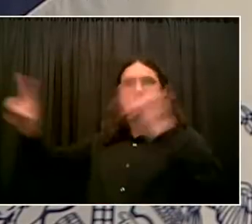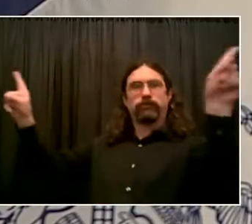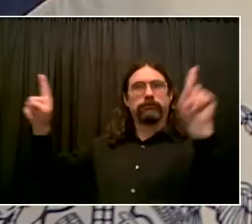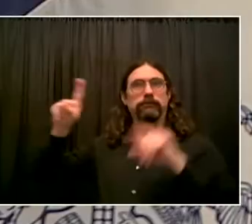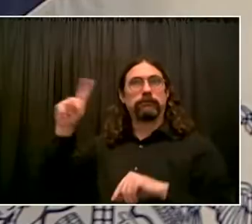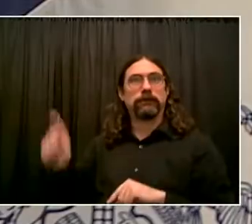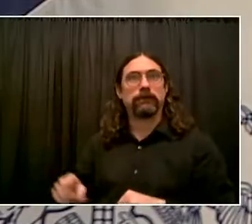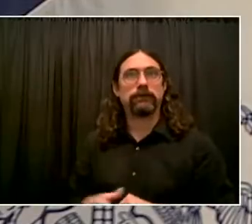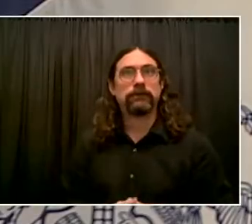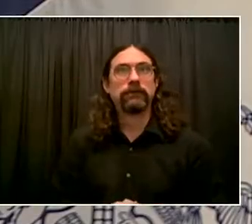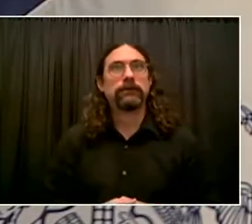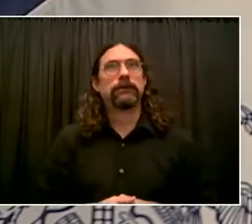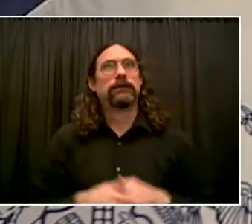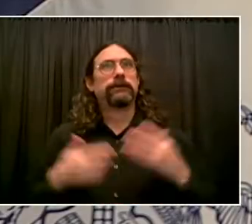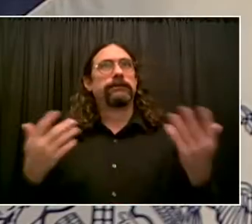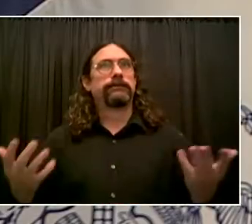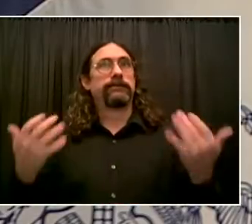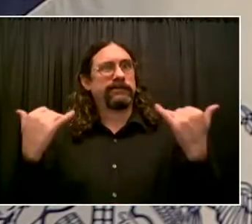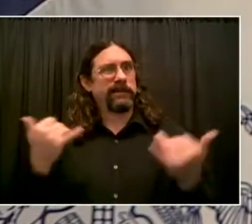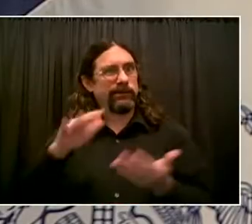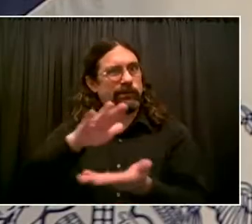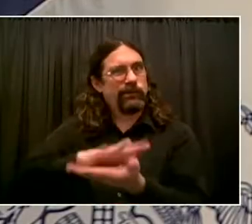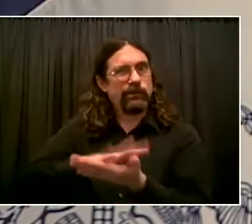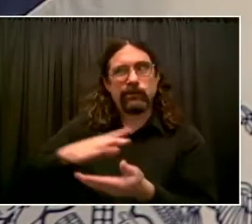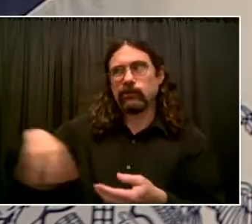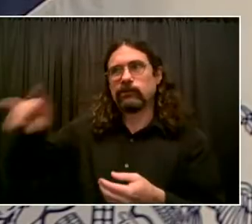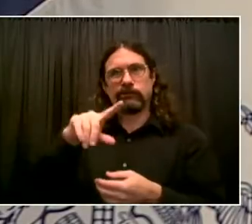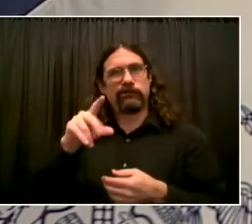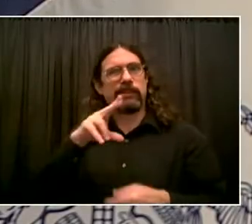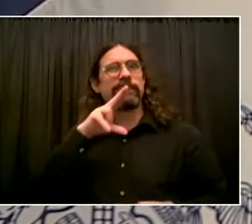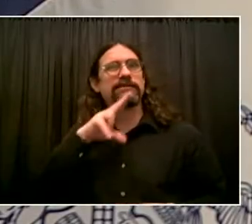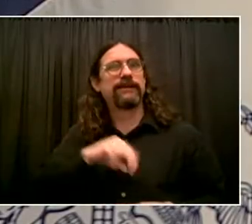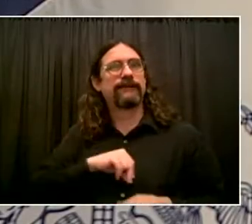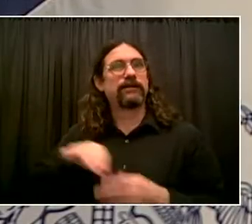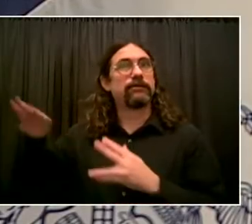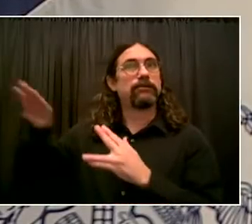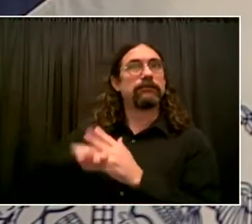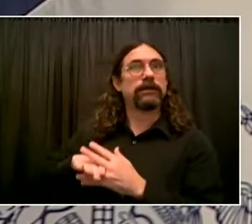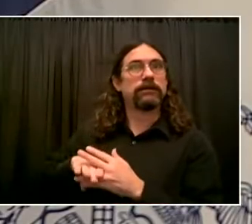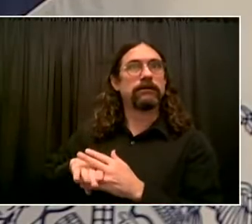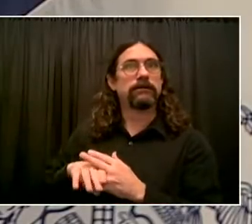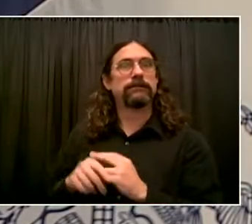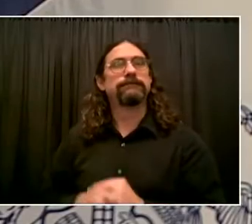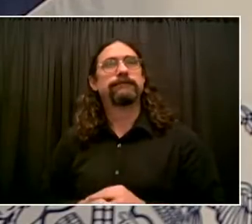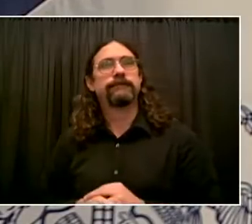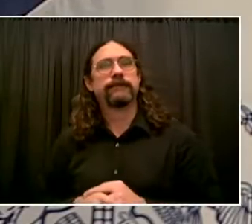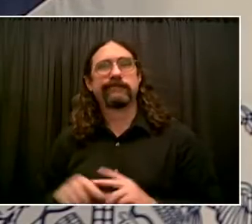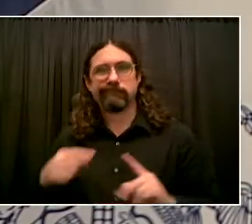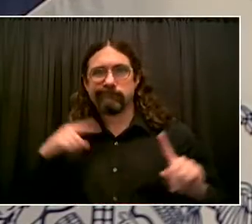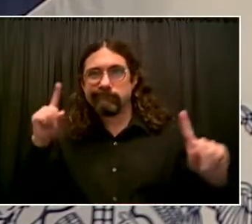THANKSGIVING BREAK, AND I AM